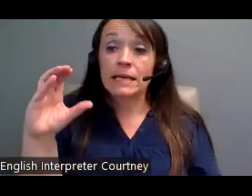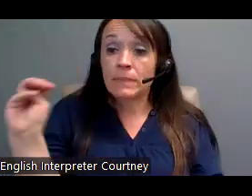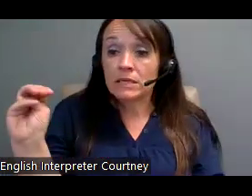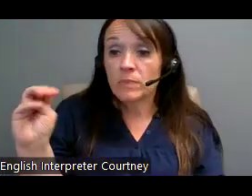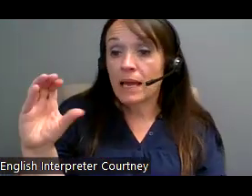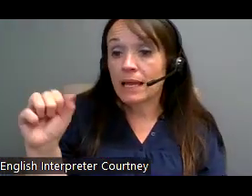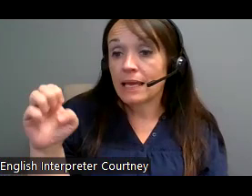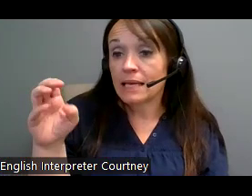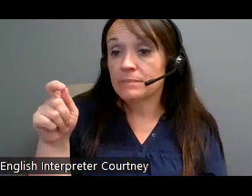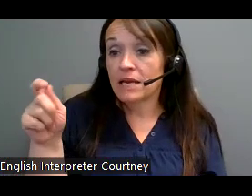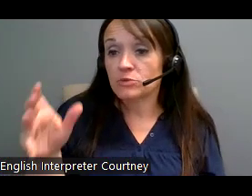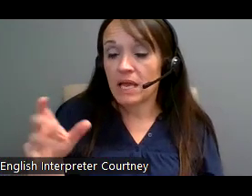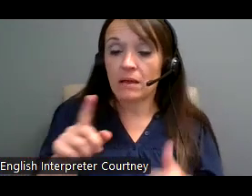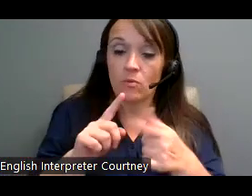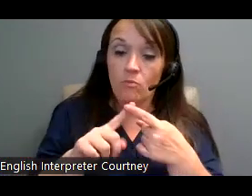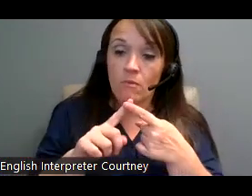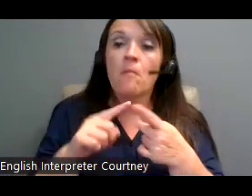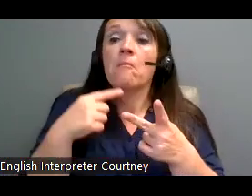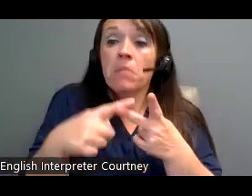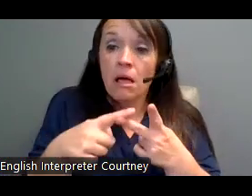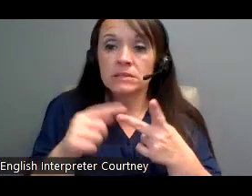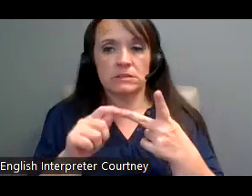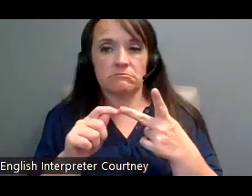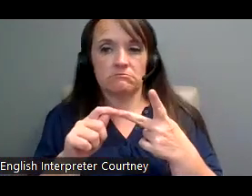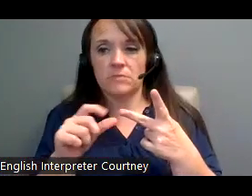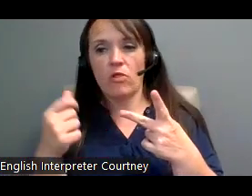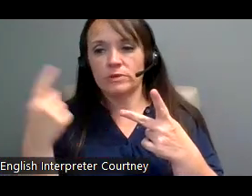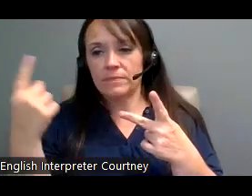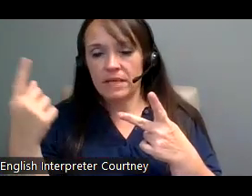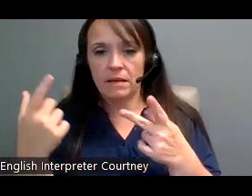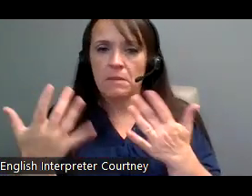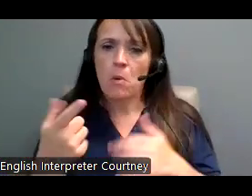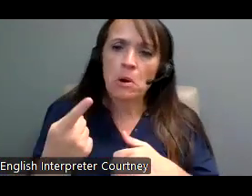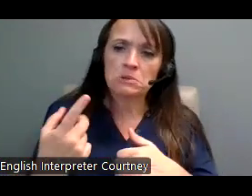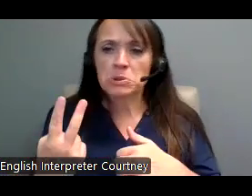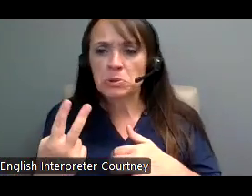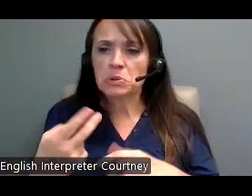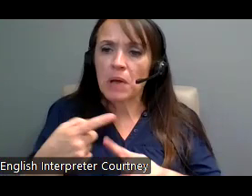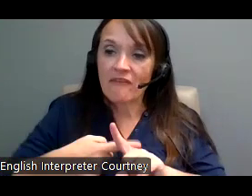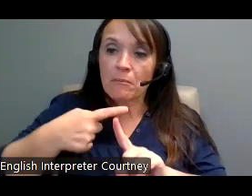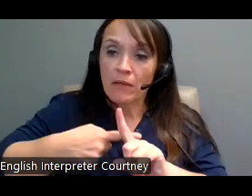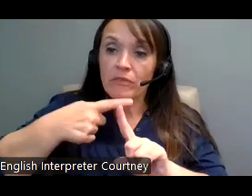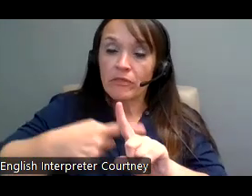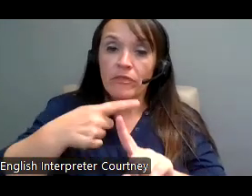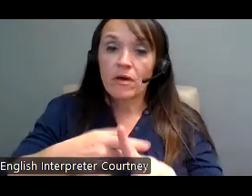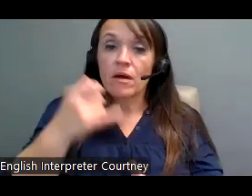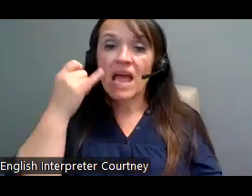it is usually at least wanted to services every 30 days. If you don't, you can lose your waiver